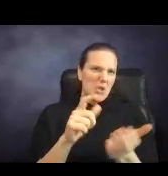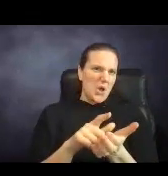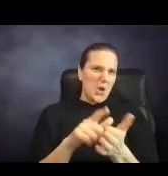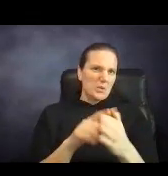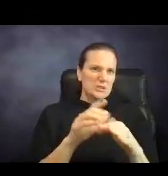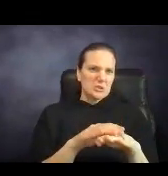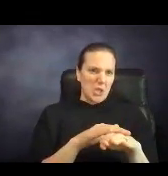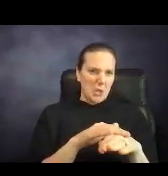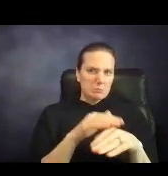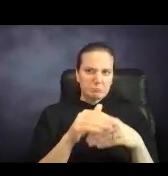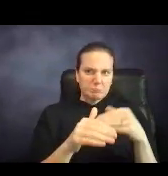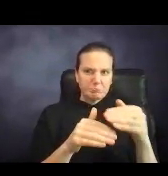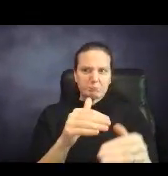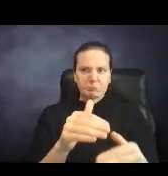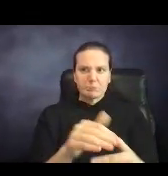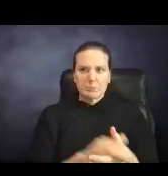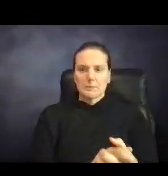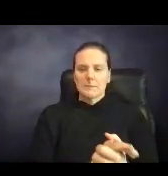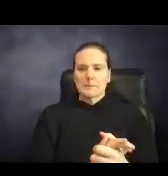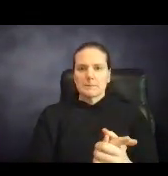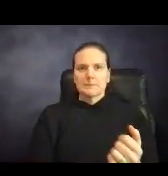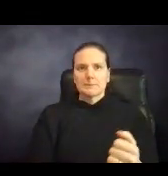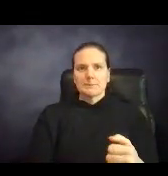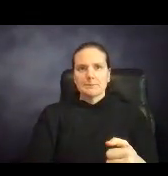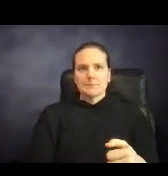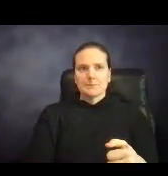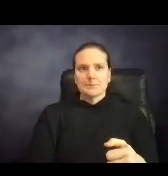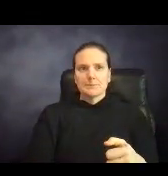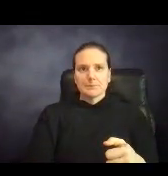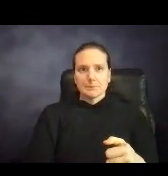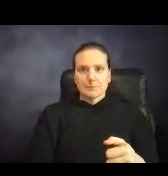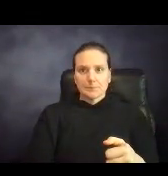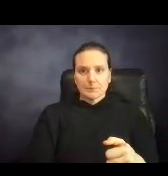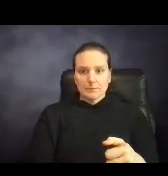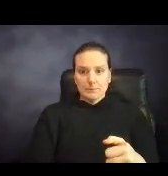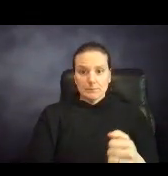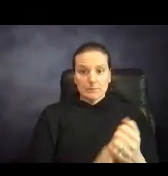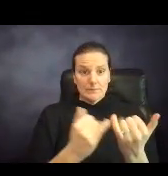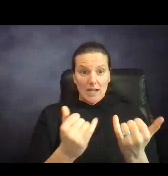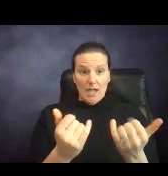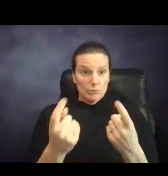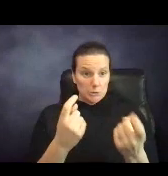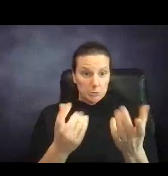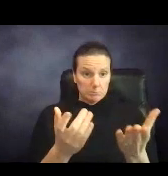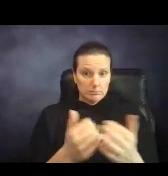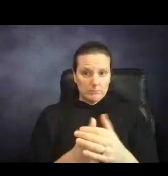So now we can, I can open up to your questions. I'm sorry to talk fast.